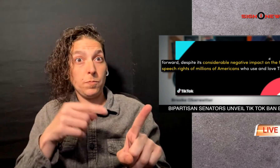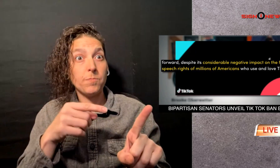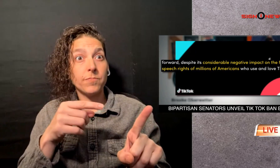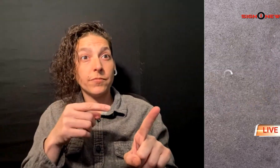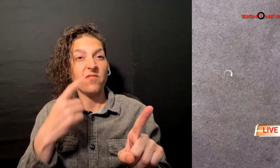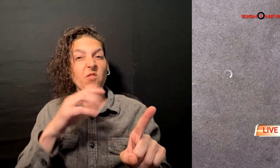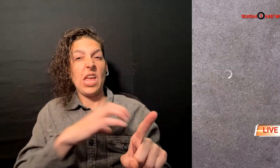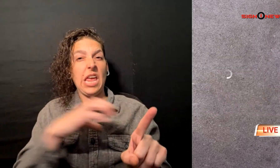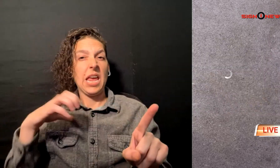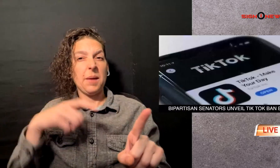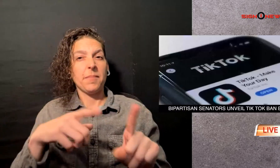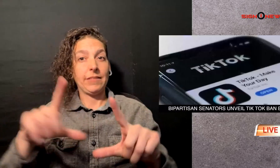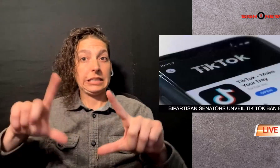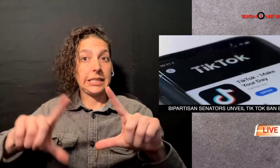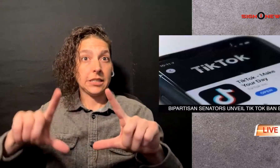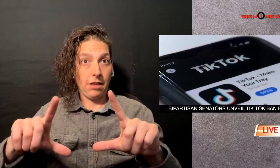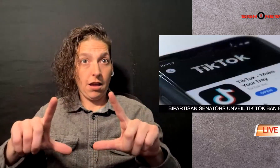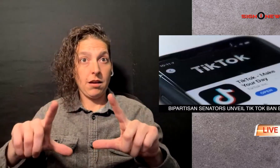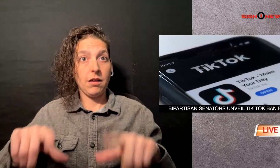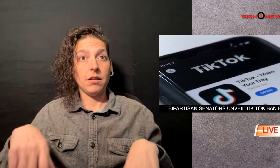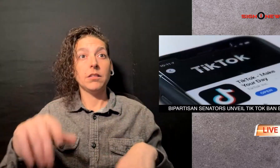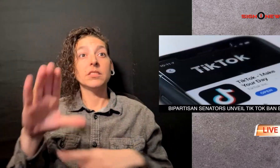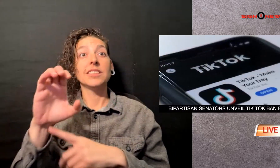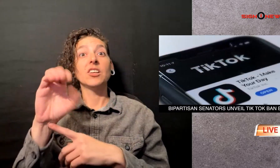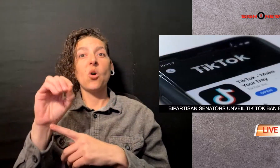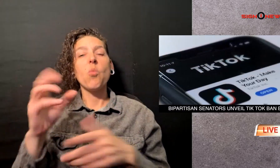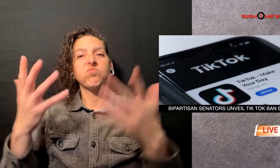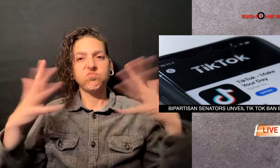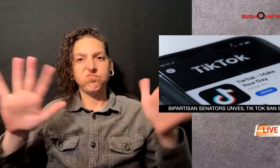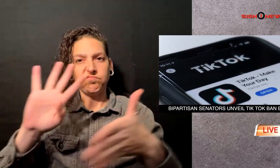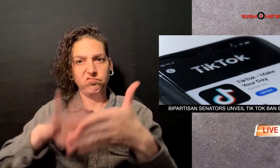according to a spokesperson for the committee TikTok CEO is scheduled